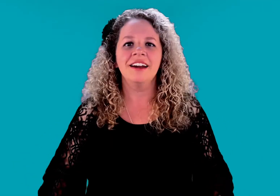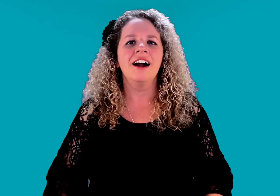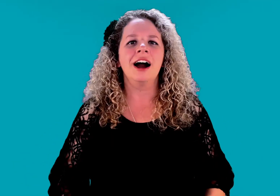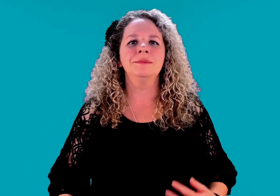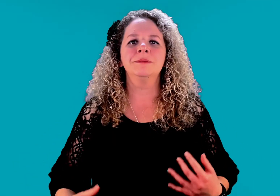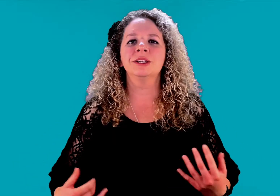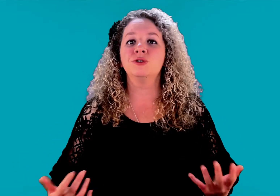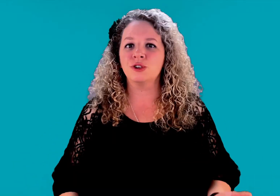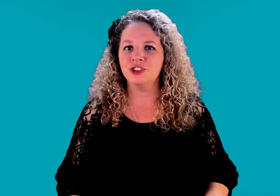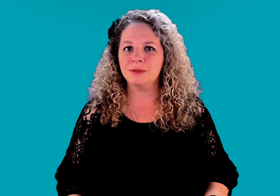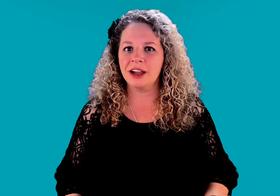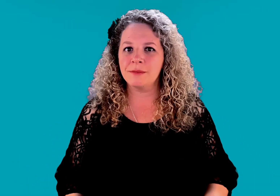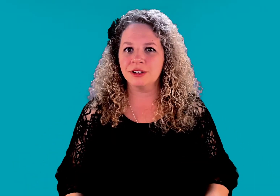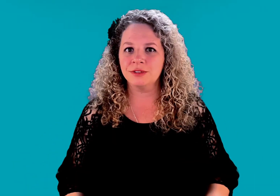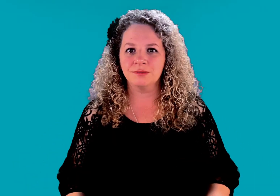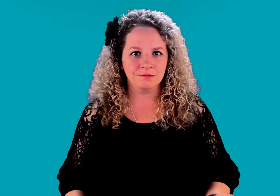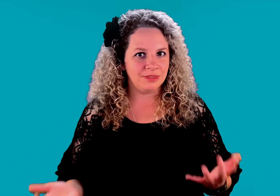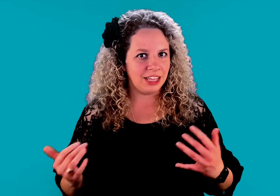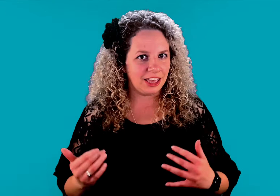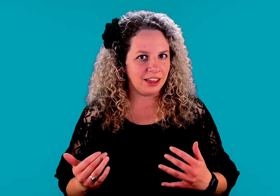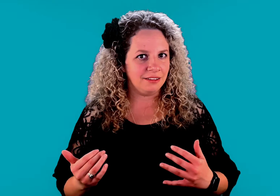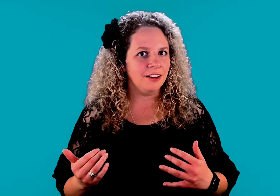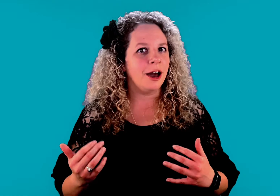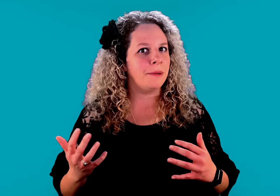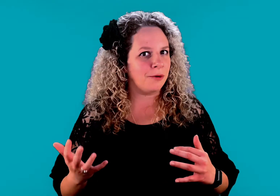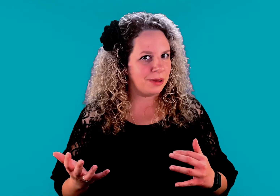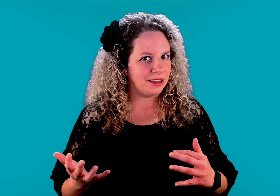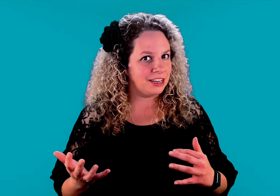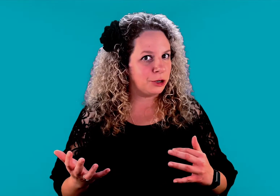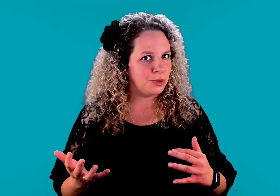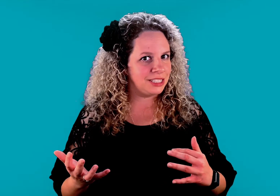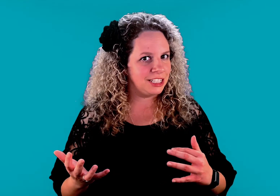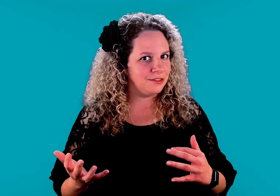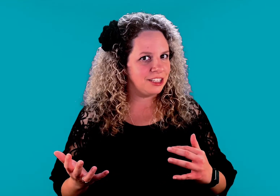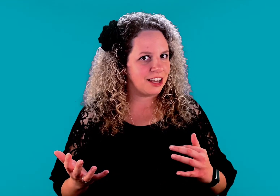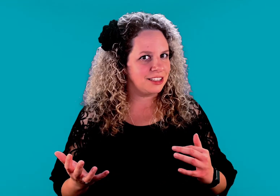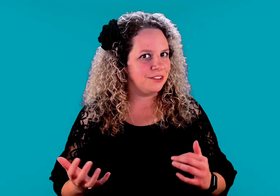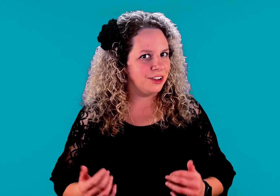I'm simply scrunching my eyebrows, thinking about being an inquisitive detective,